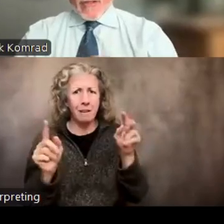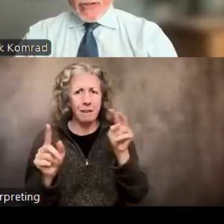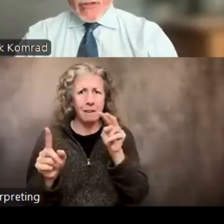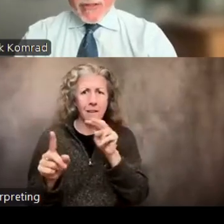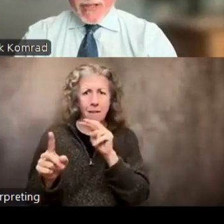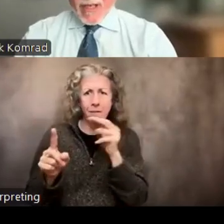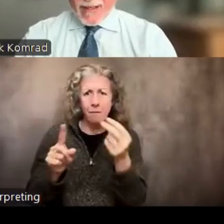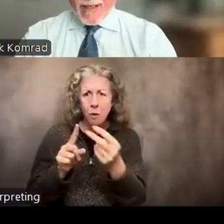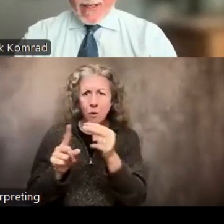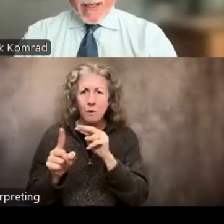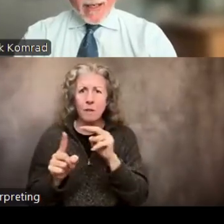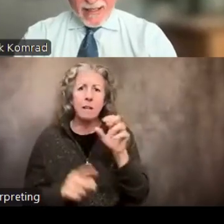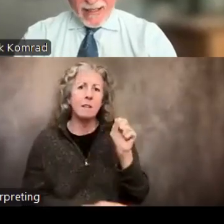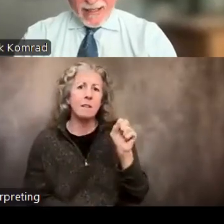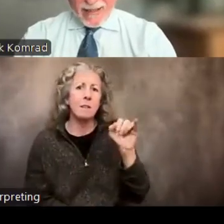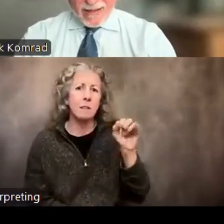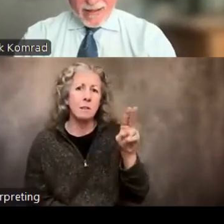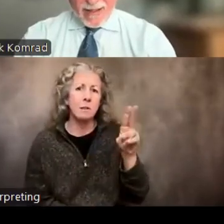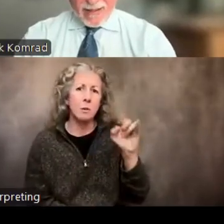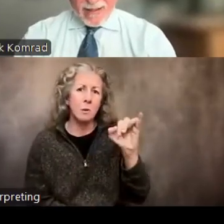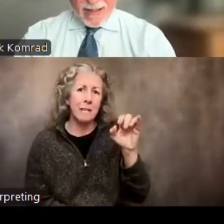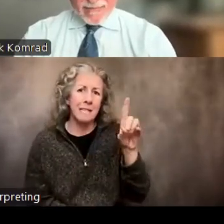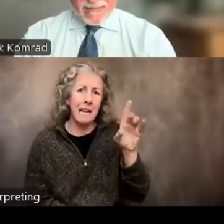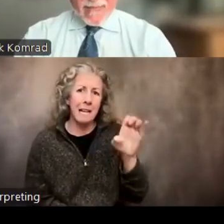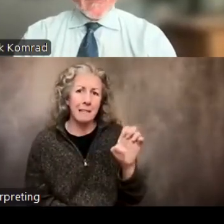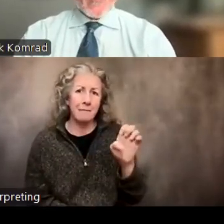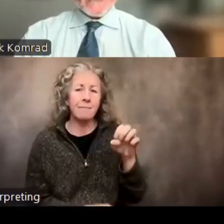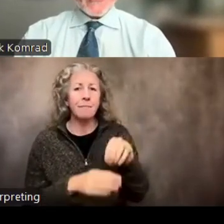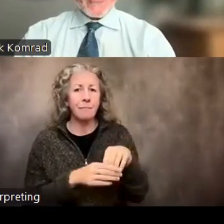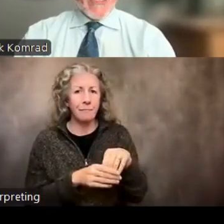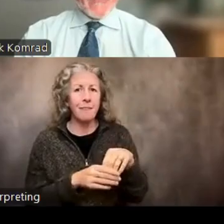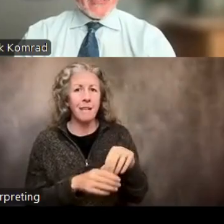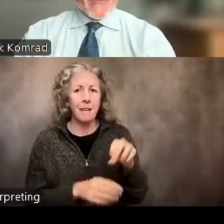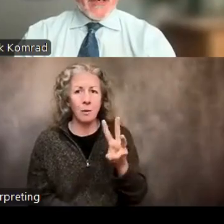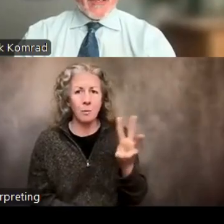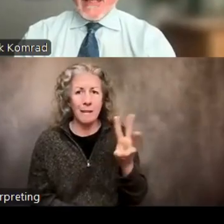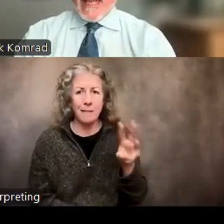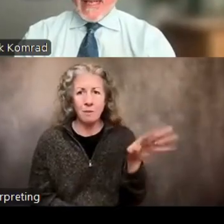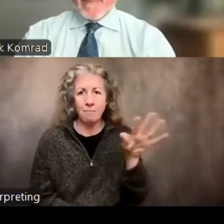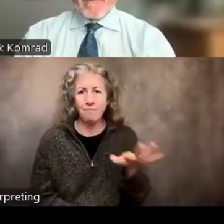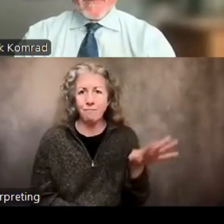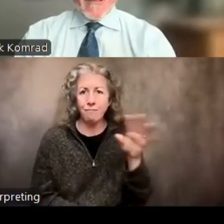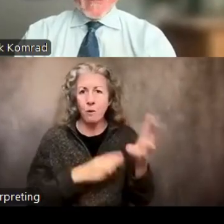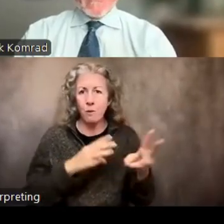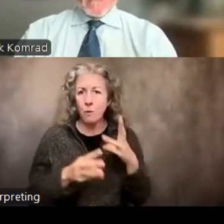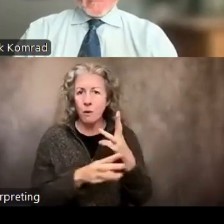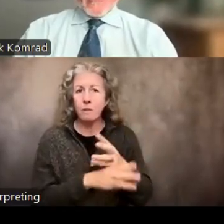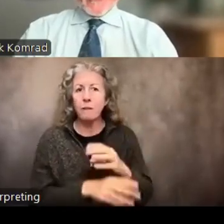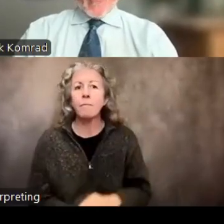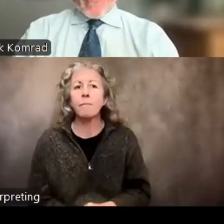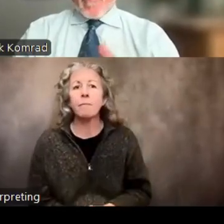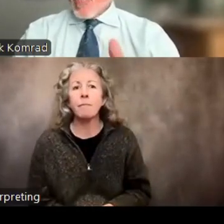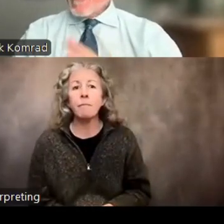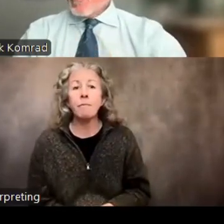suicide in the Western Hemisphere today. So the problem